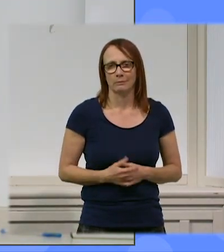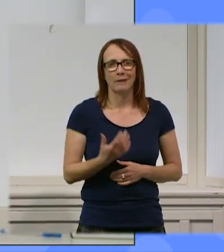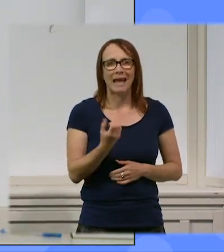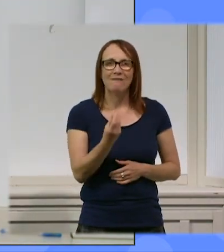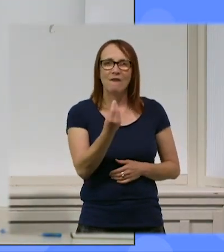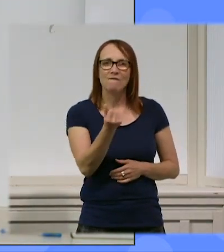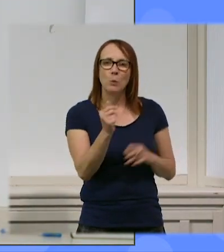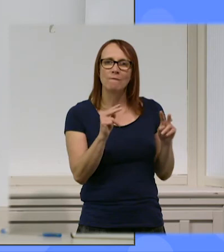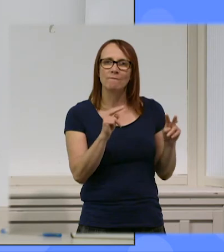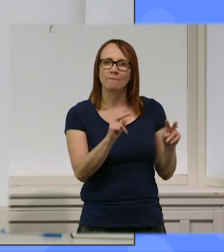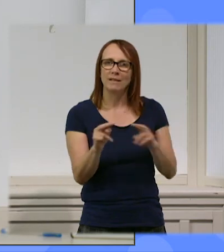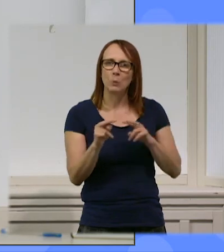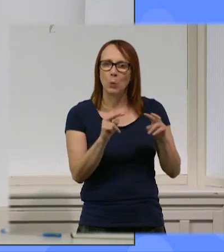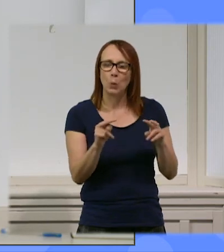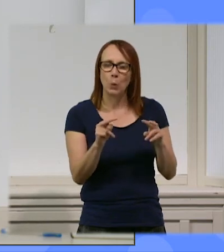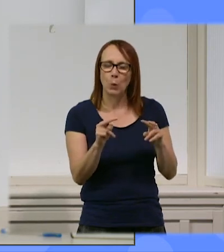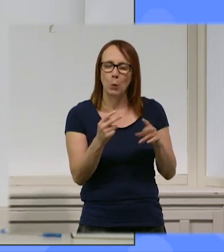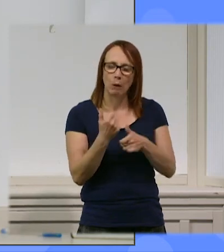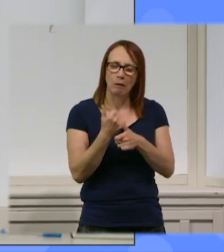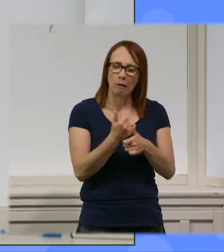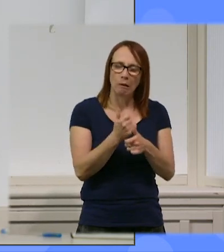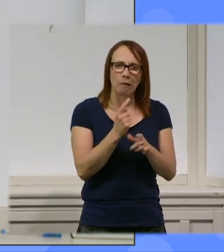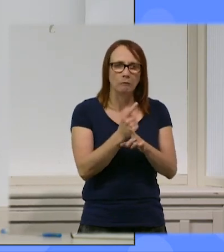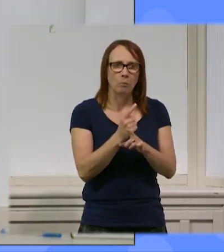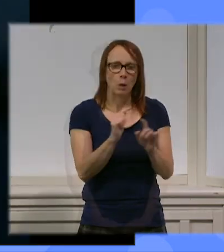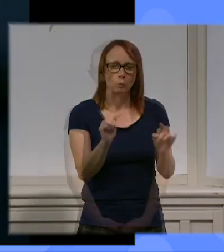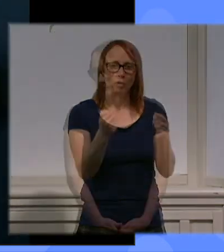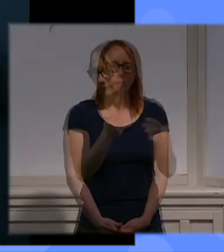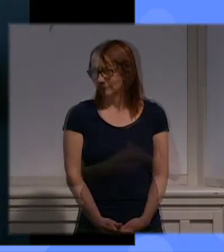think in capturing it and some of the challenges ahead